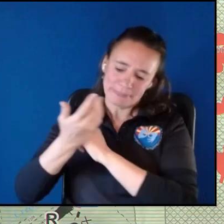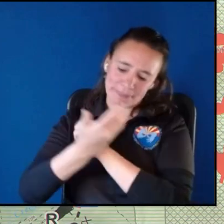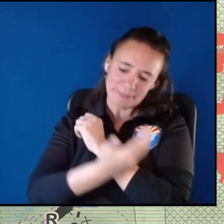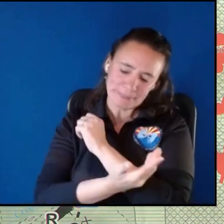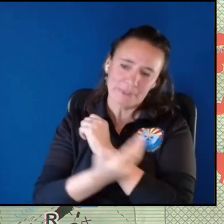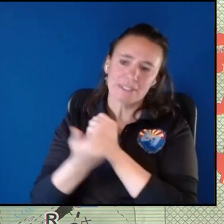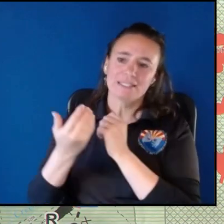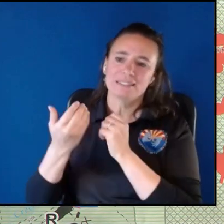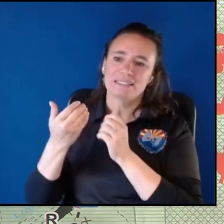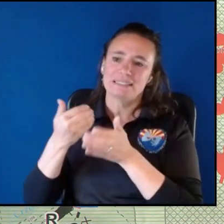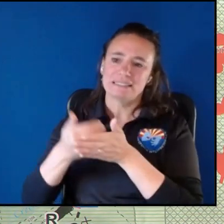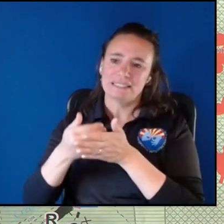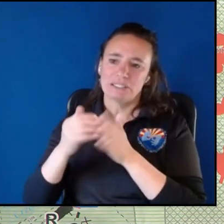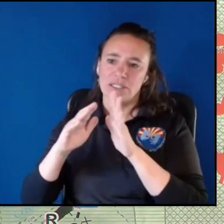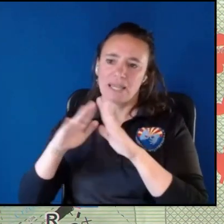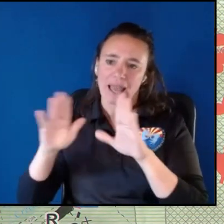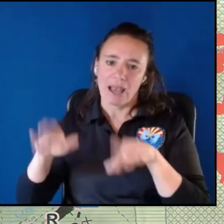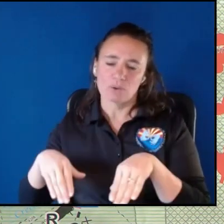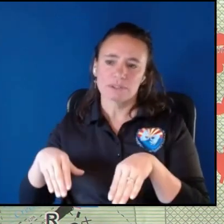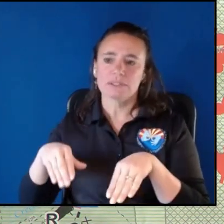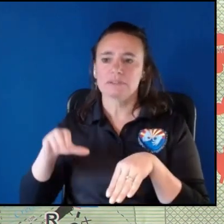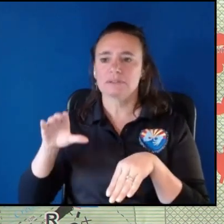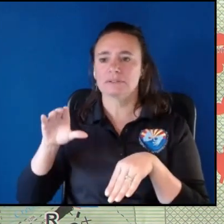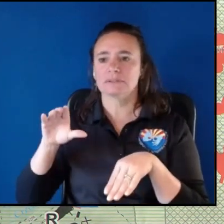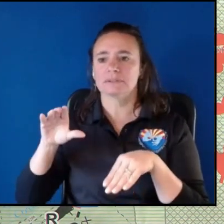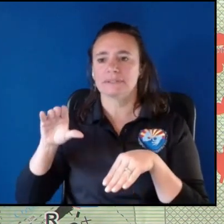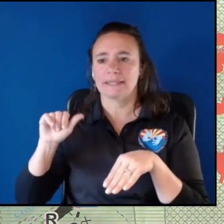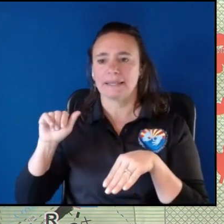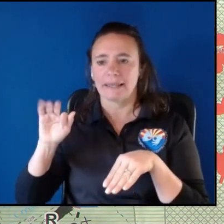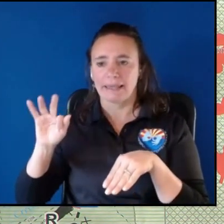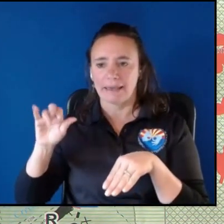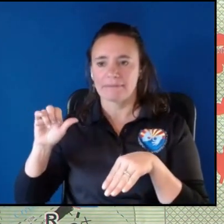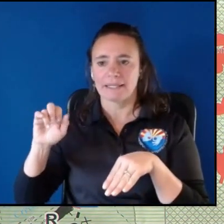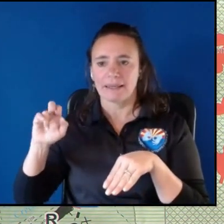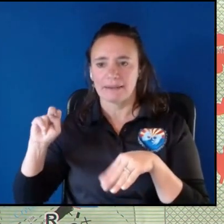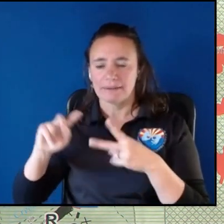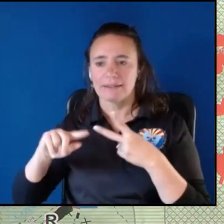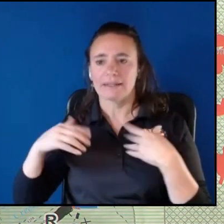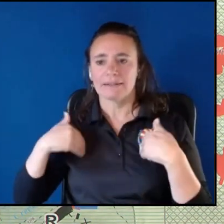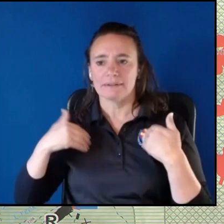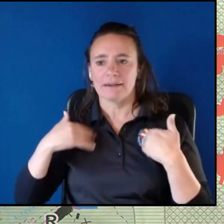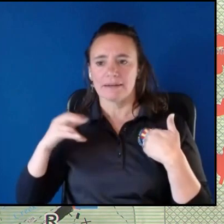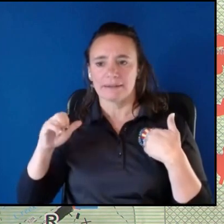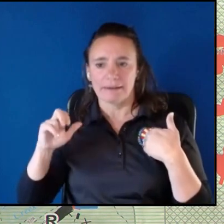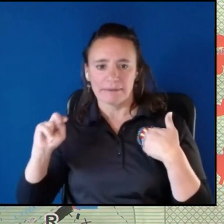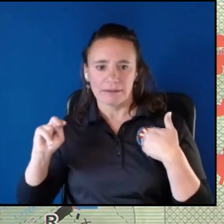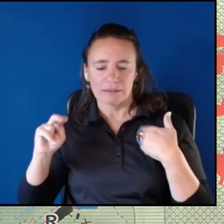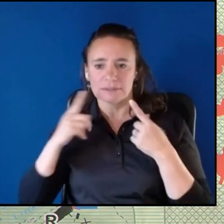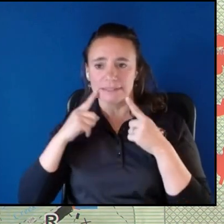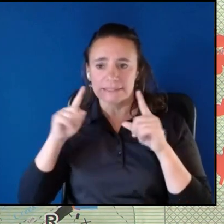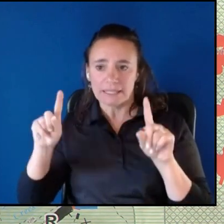and Calf Canyon again. That work has been very successful. They're able to start pulling that equipment out and coming